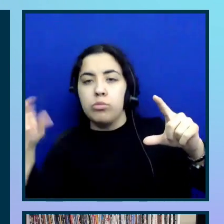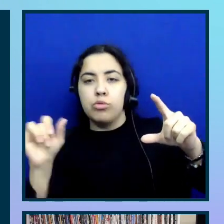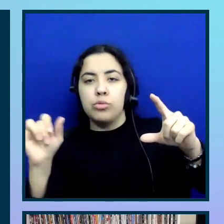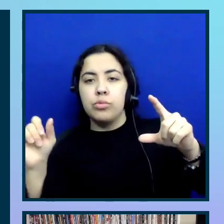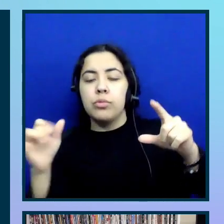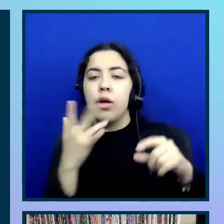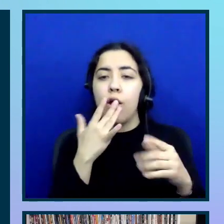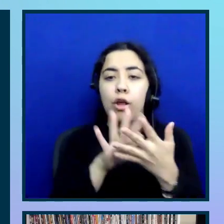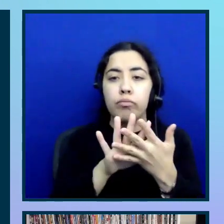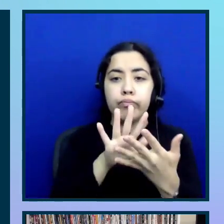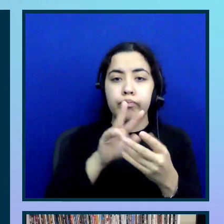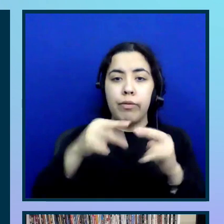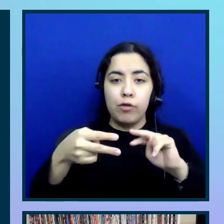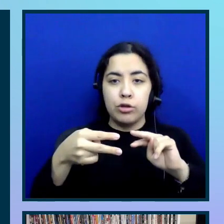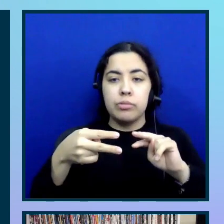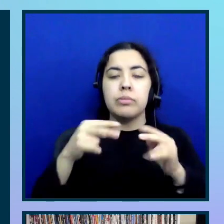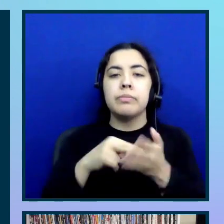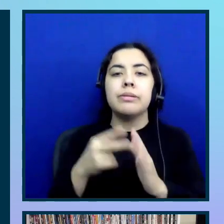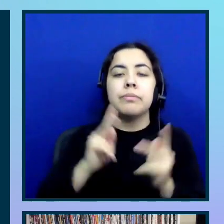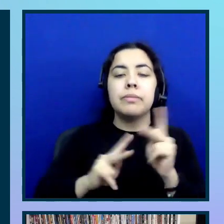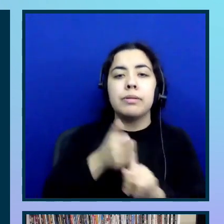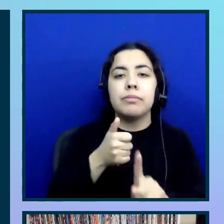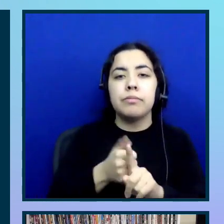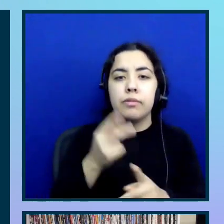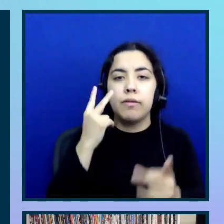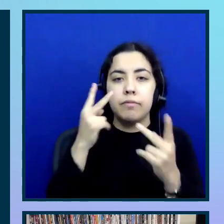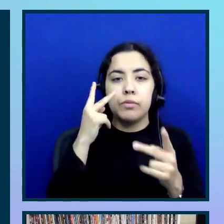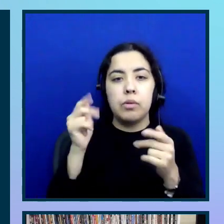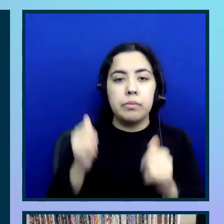with various visual impairments test to make sure your content is still legible